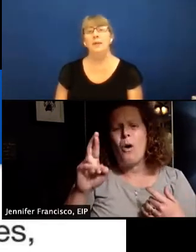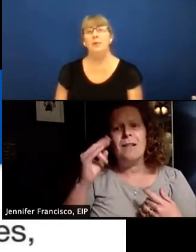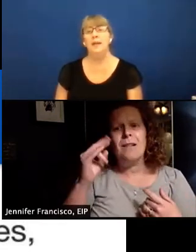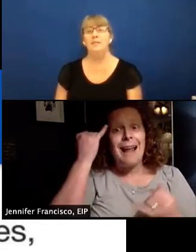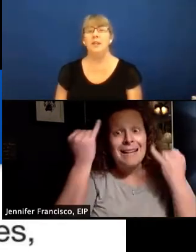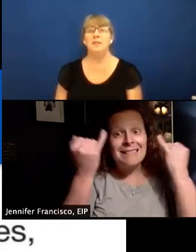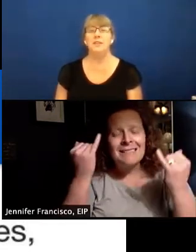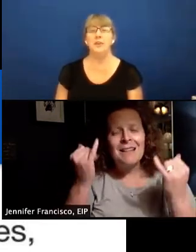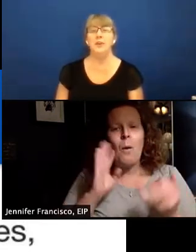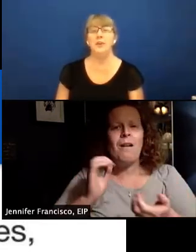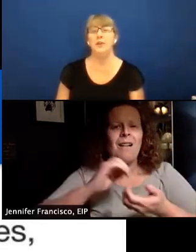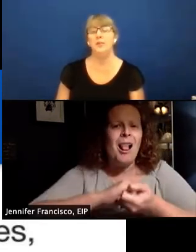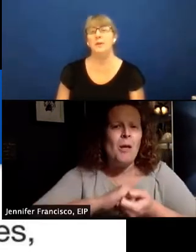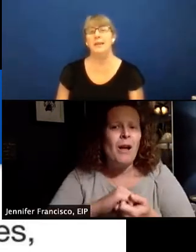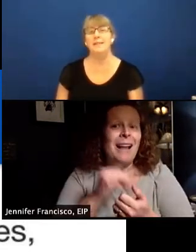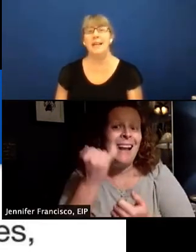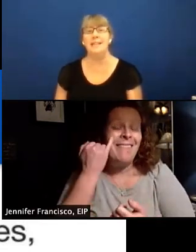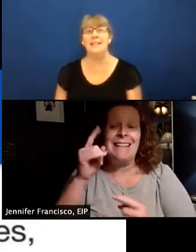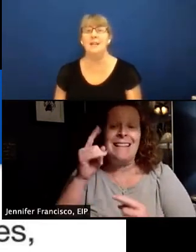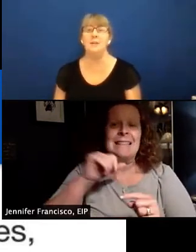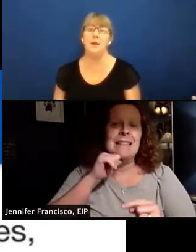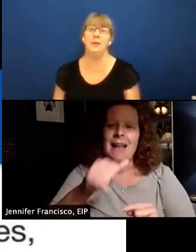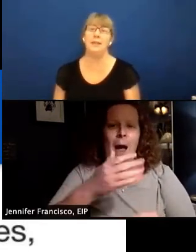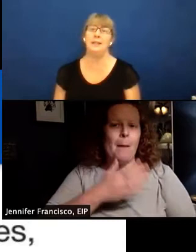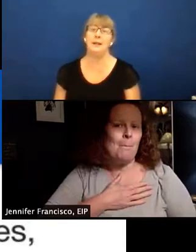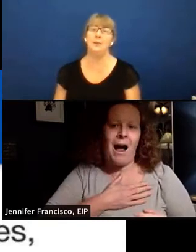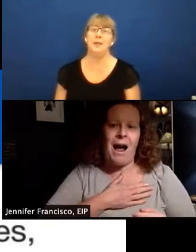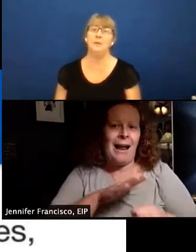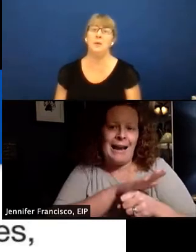If we have a concern or somebody has an idea that we can collaborate with